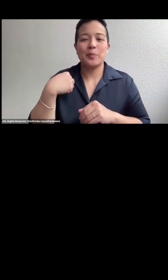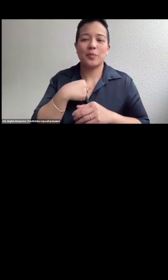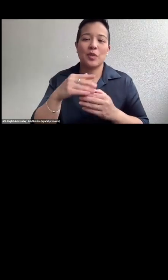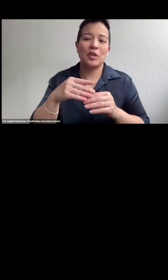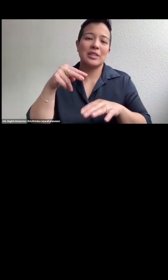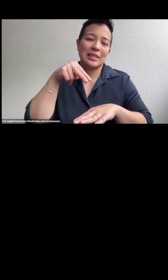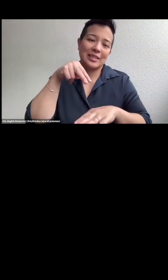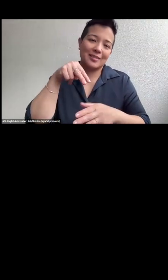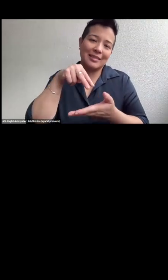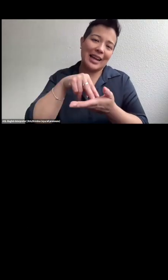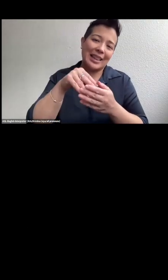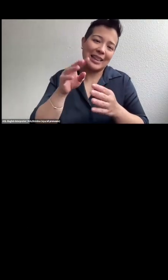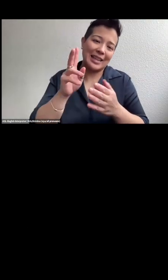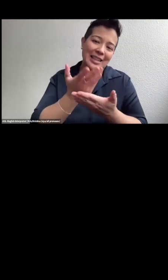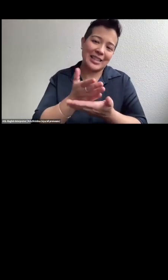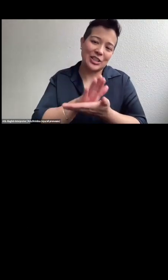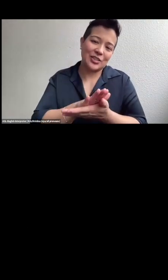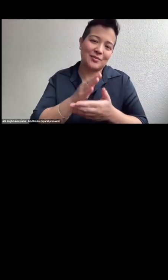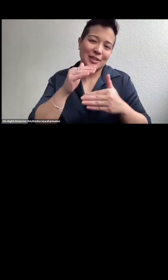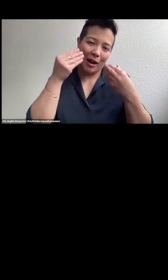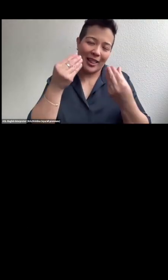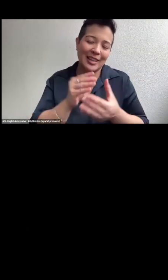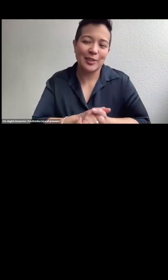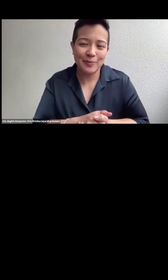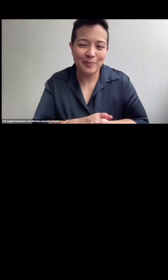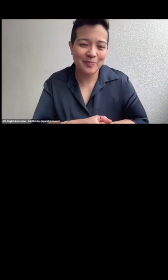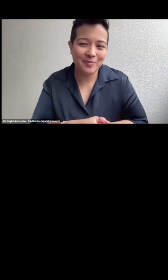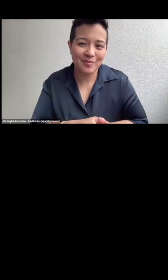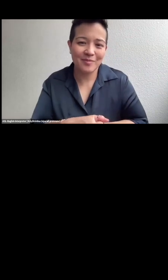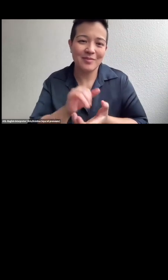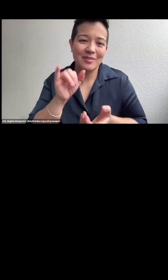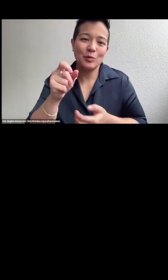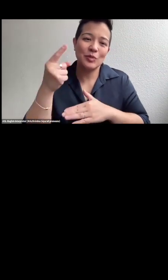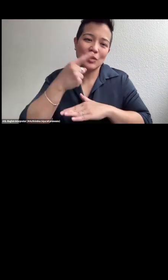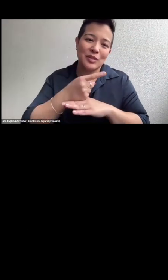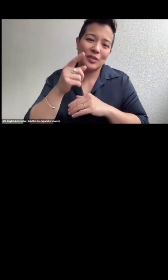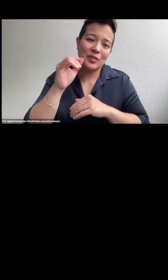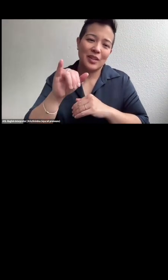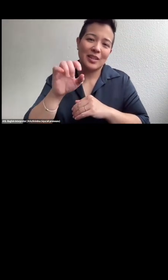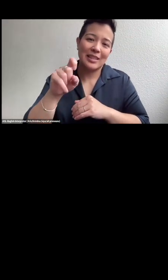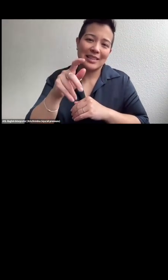kitchen smiling, and that was the day that Xavier was